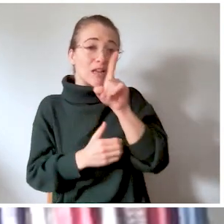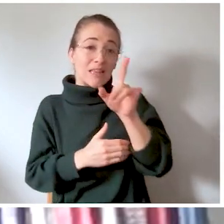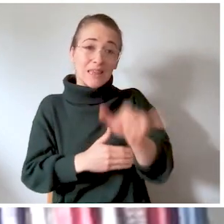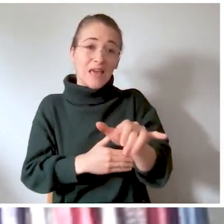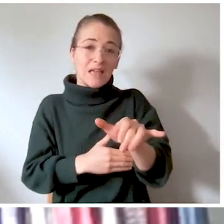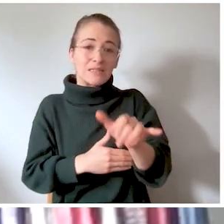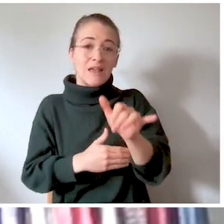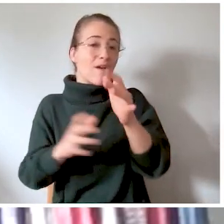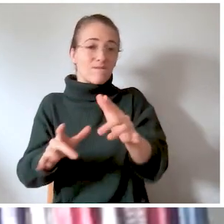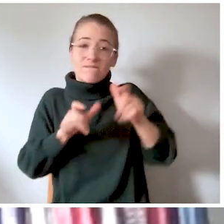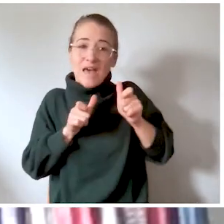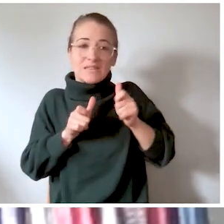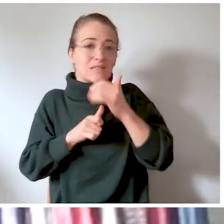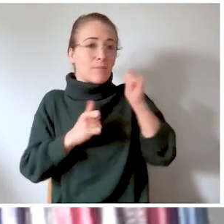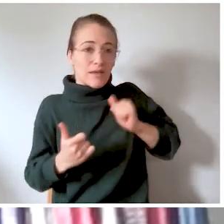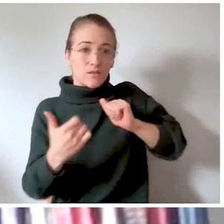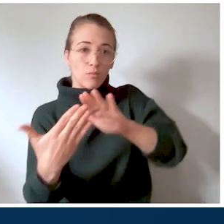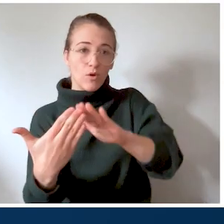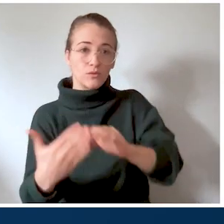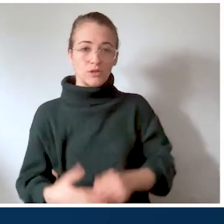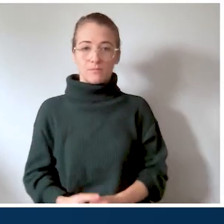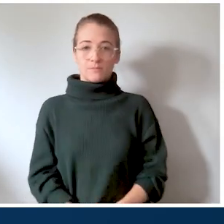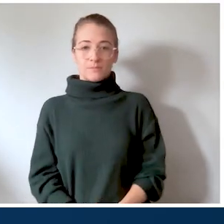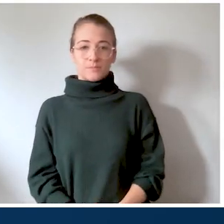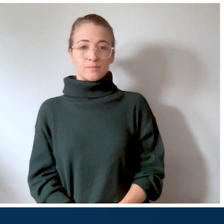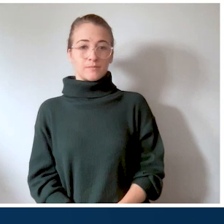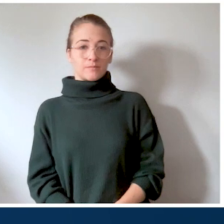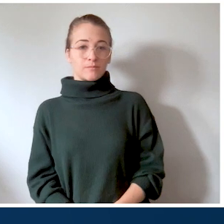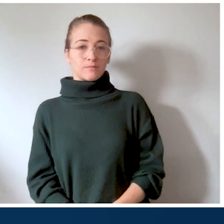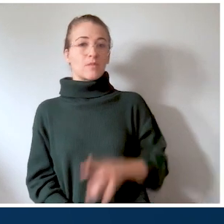just the fastest and best approach. And that's really good advice.